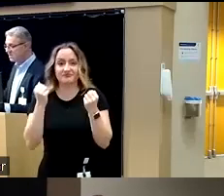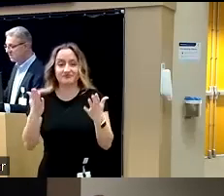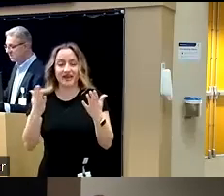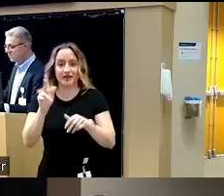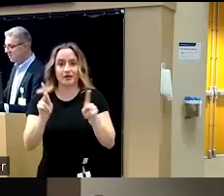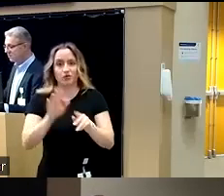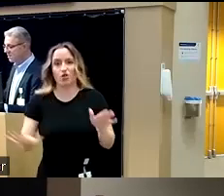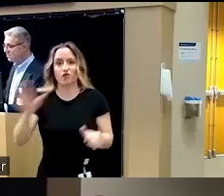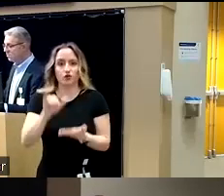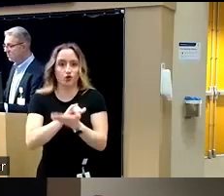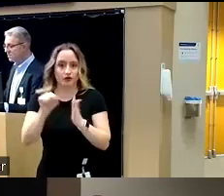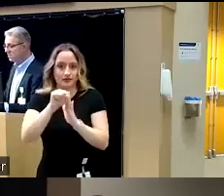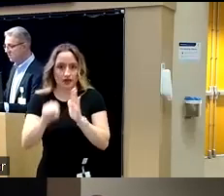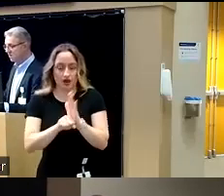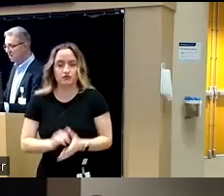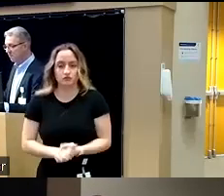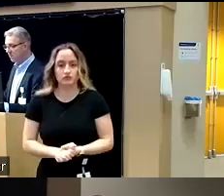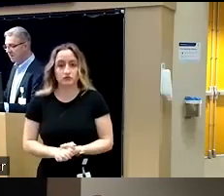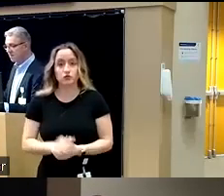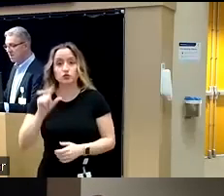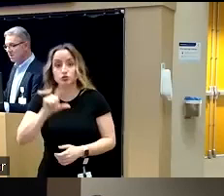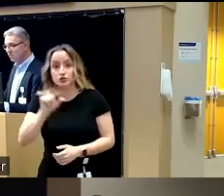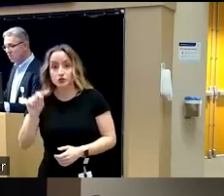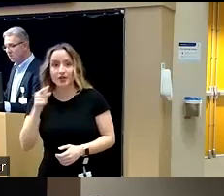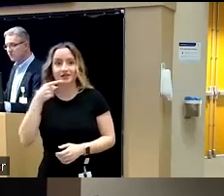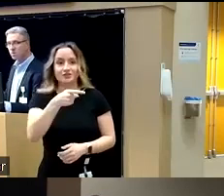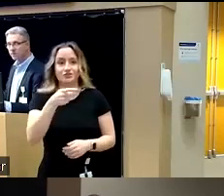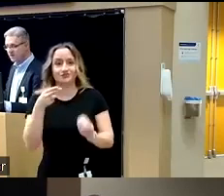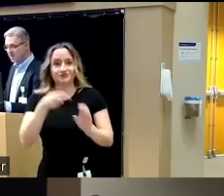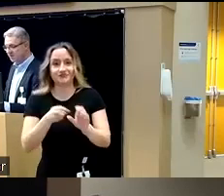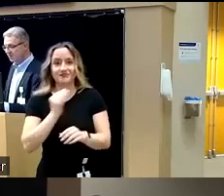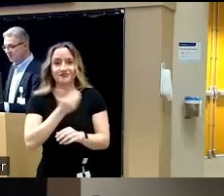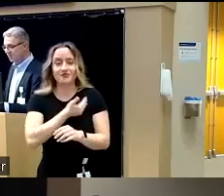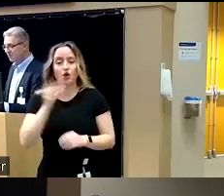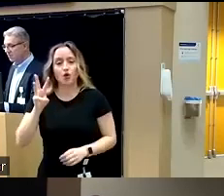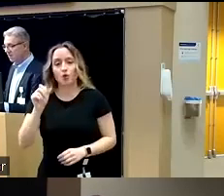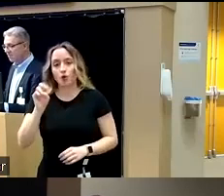additionally in 2020 Julie returned to her alma mater the Warner School of Education pursue her